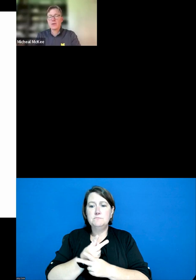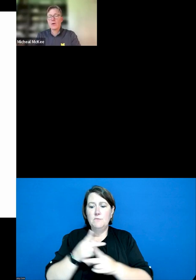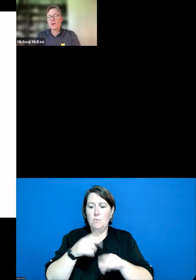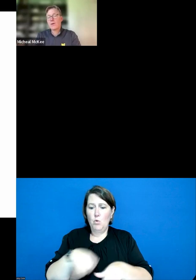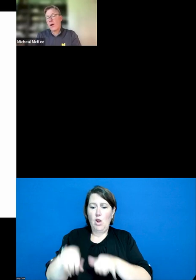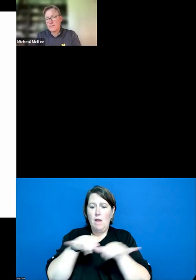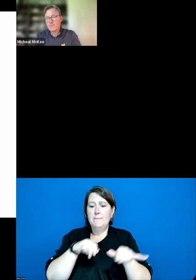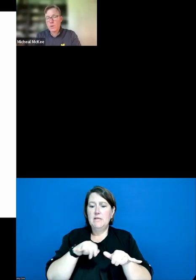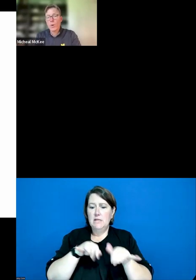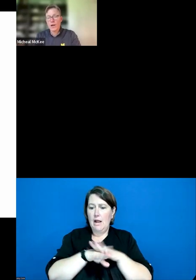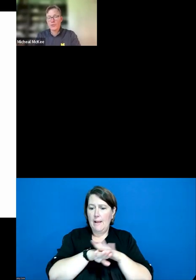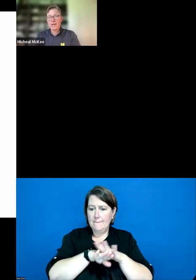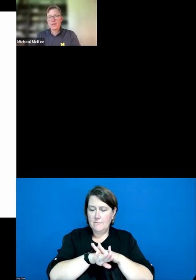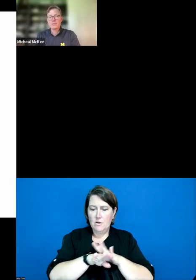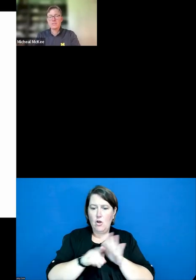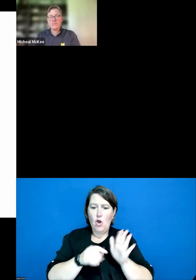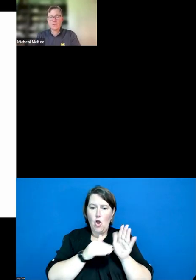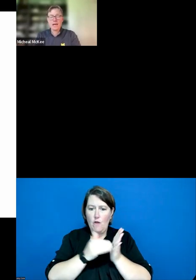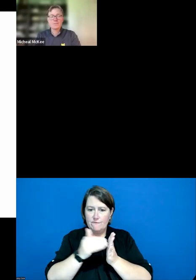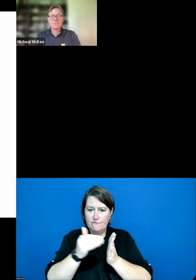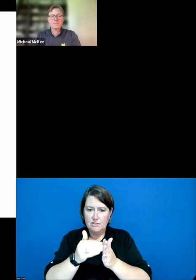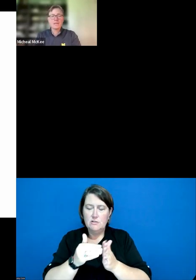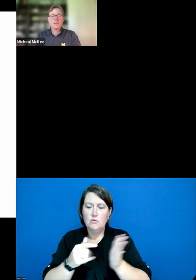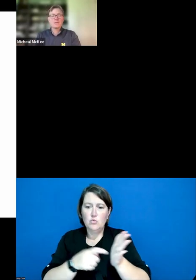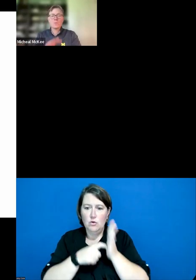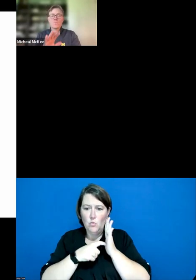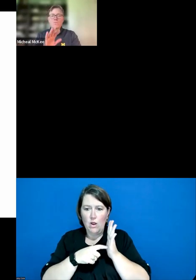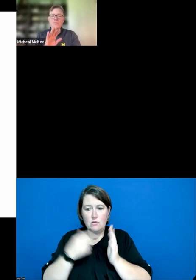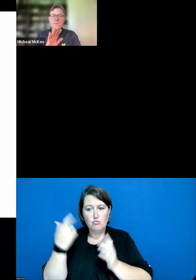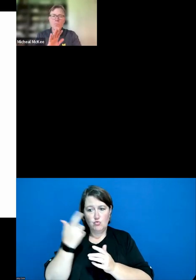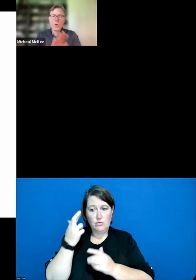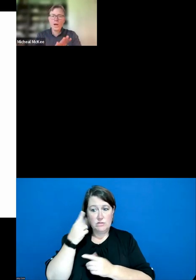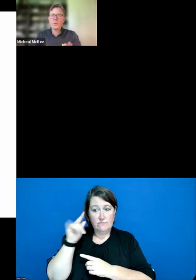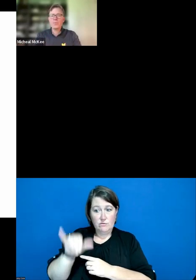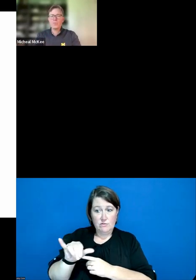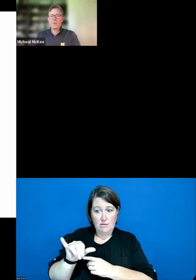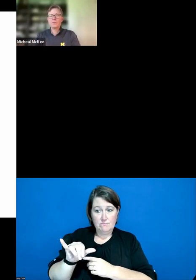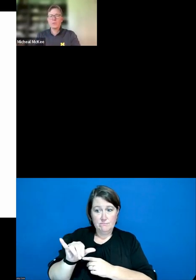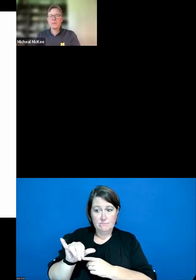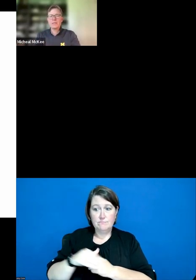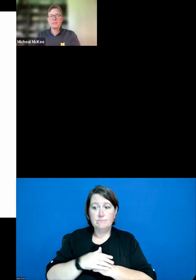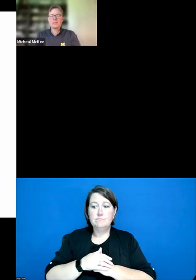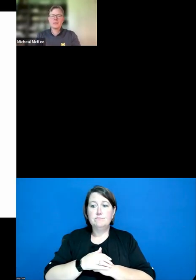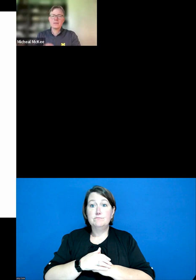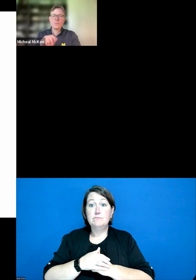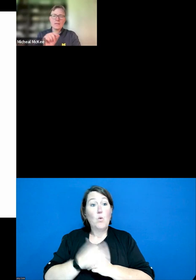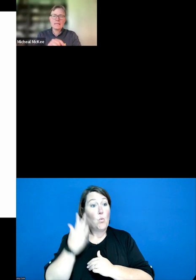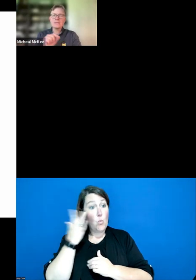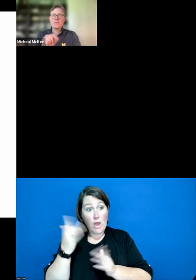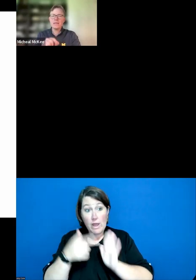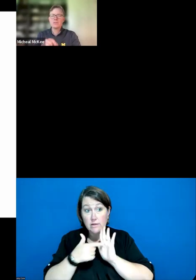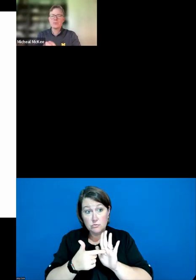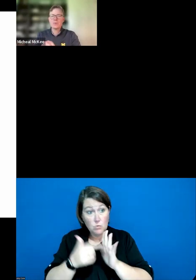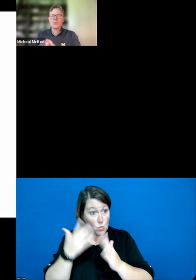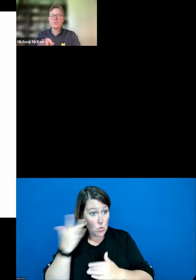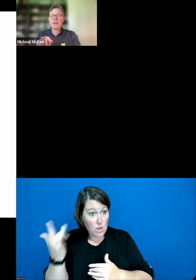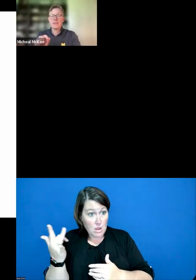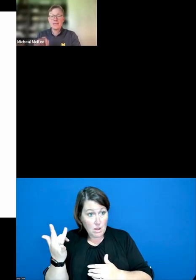that are often required as a reason for that. So why we're showing this, we need to make sure that the